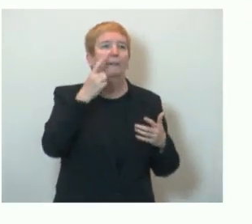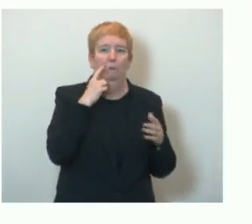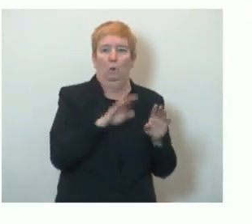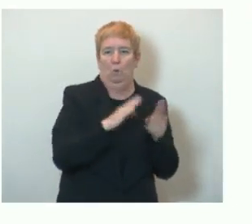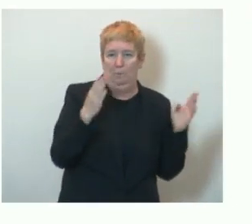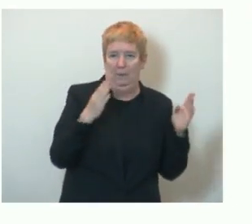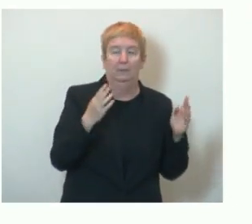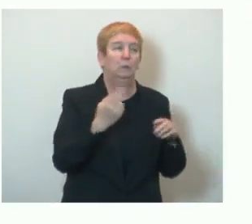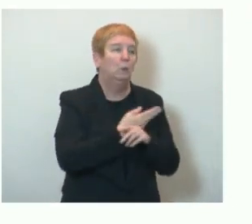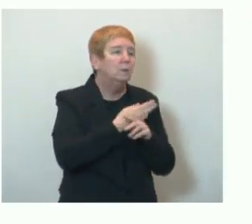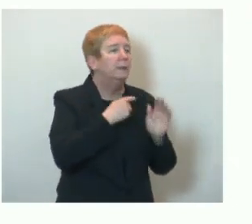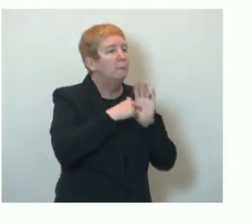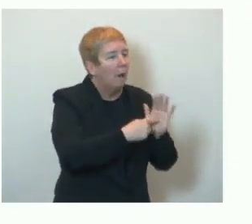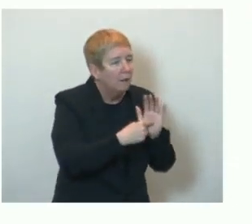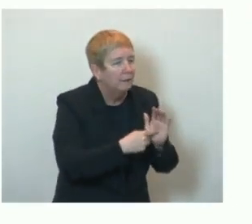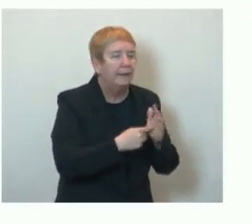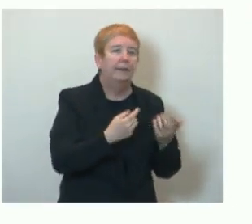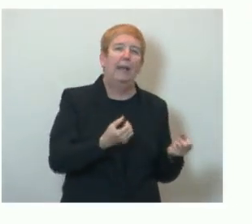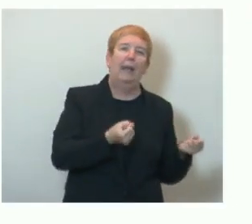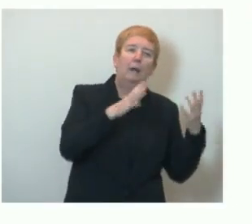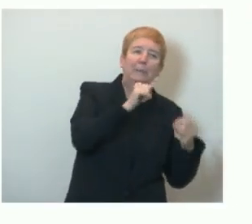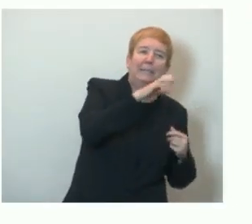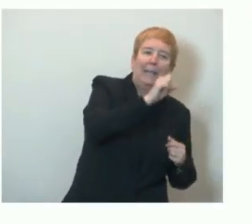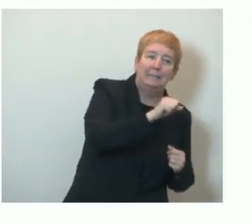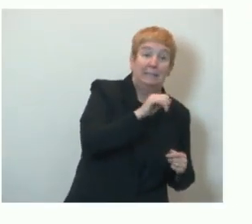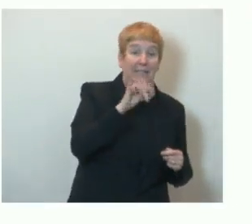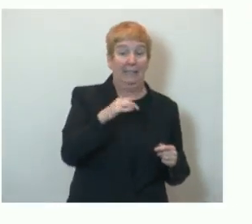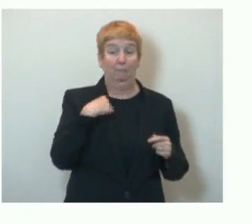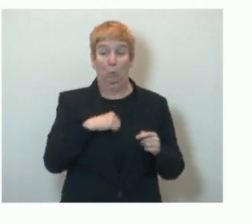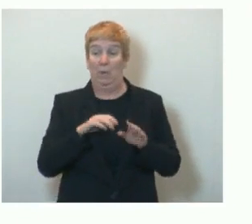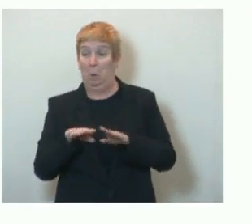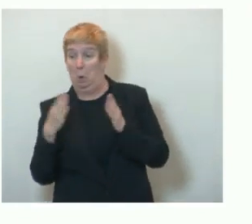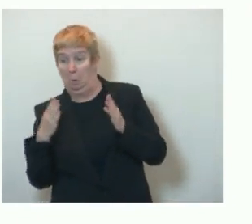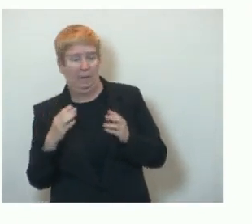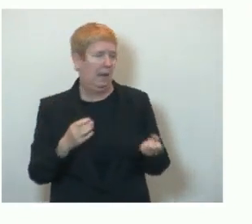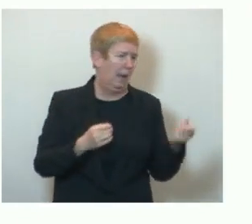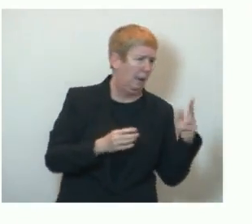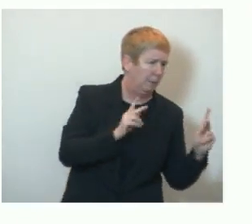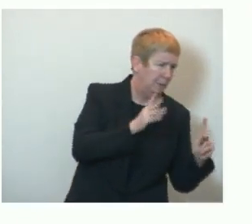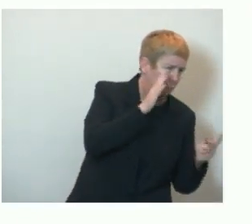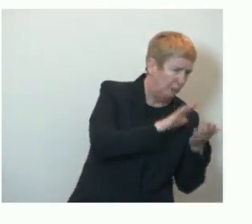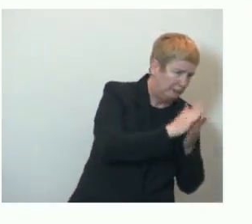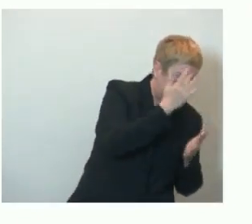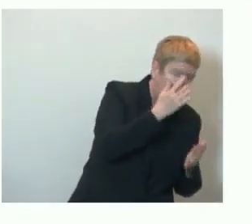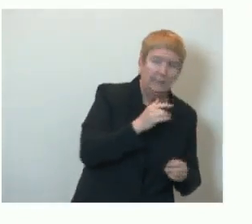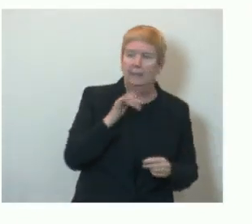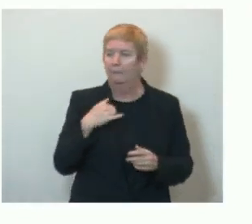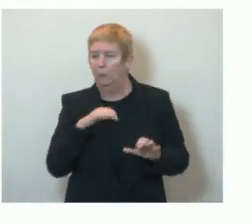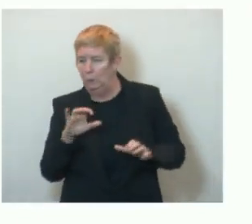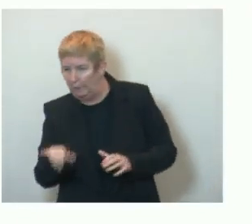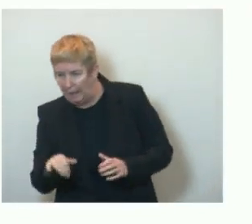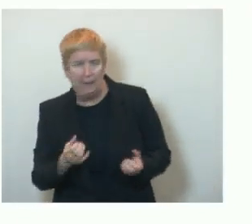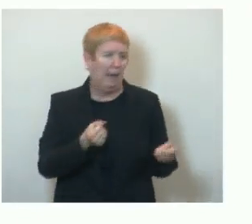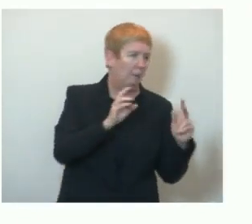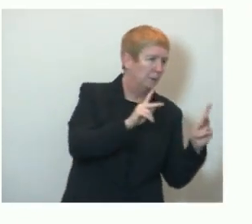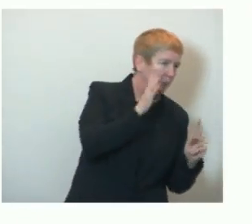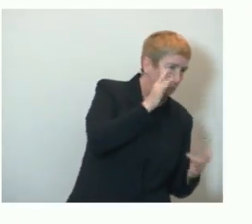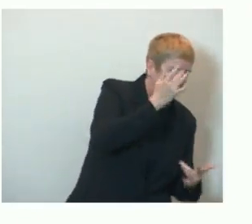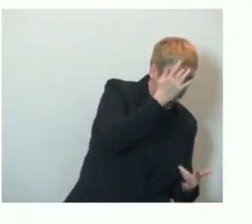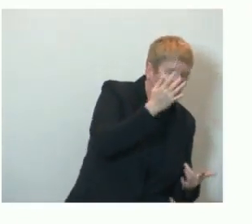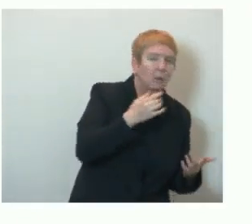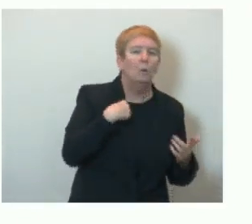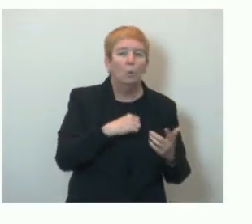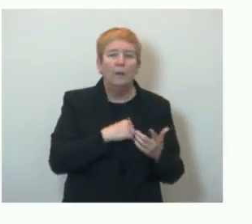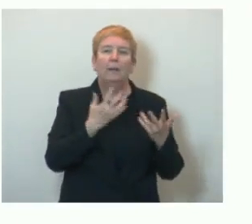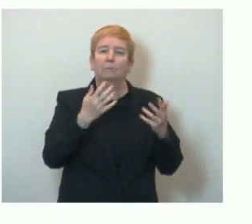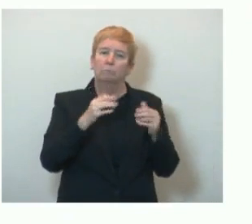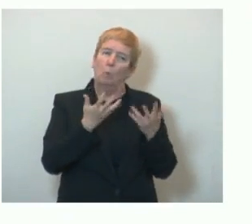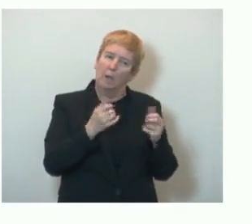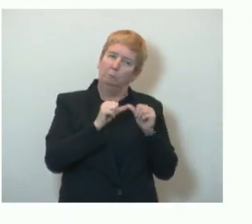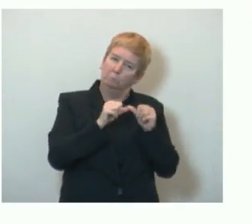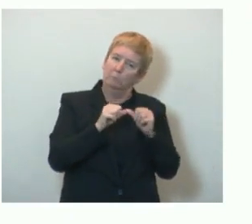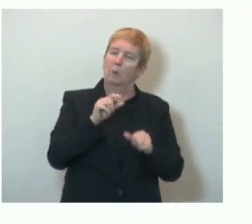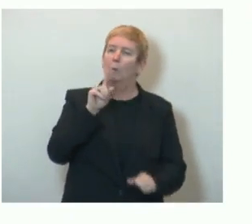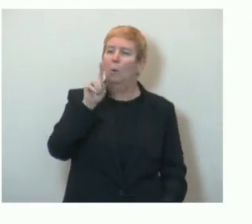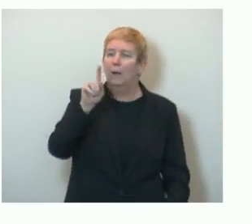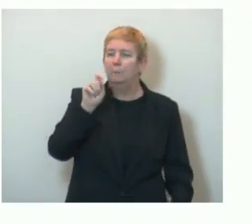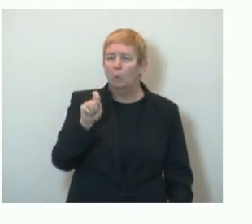WE HAVE SET SOME PRELIMINARY TARGETS FOR THESE THAT WE’RE GOING TO USE THEIR BASED ON EVIDENCE AND IN THE MODELING THE NUMBER OF CASES THAT WOULD RESULT FROM DIFFERENT LEVELS,